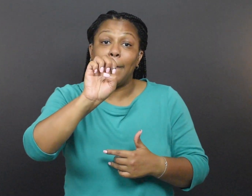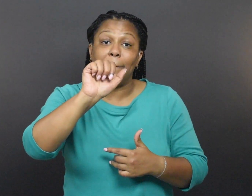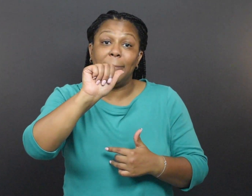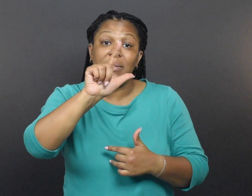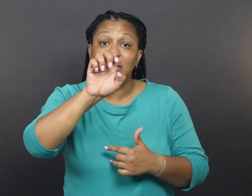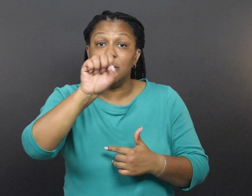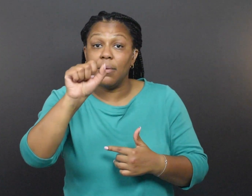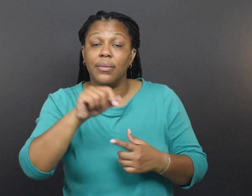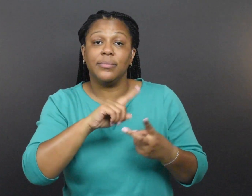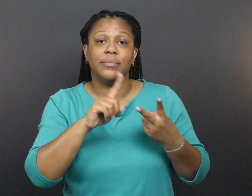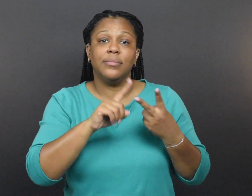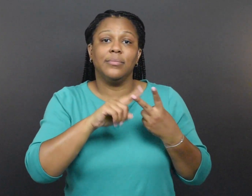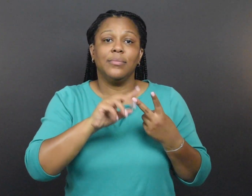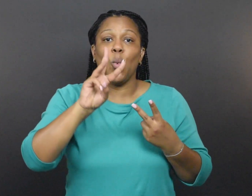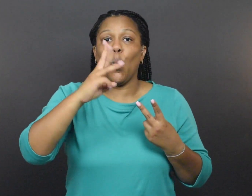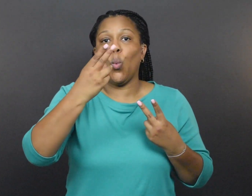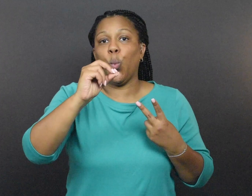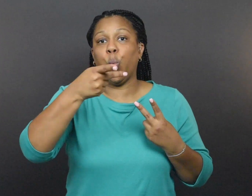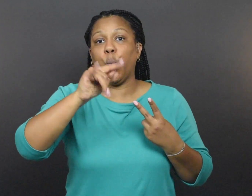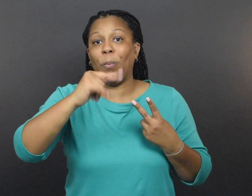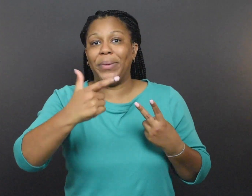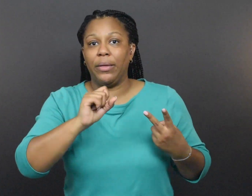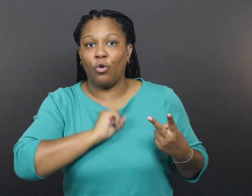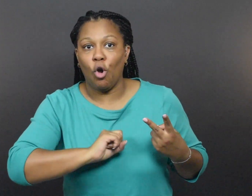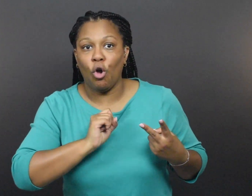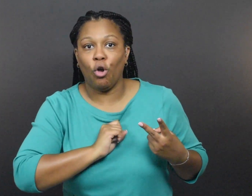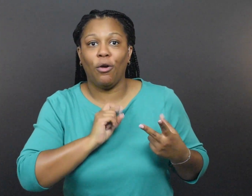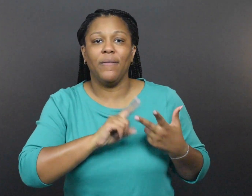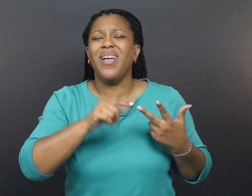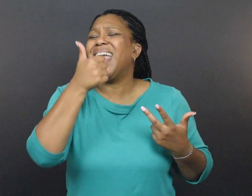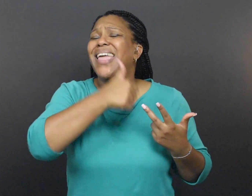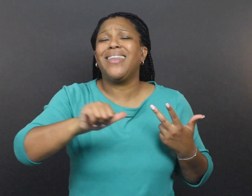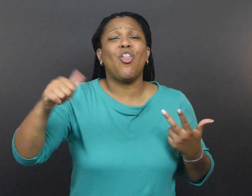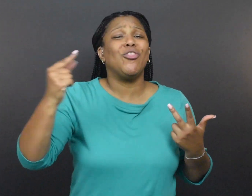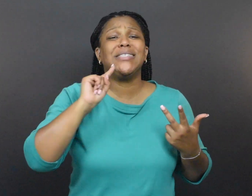whooping cough, and other serious diseases.